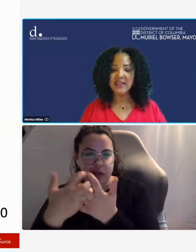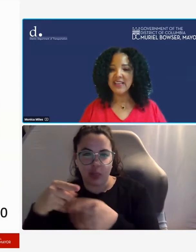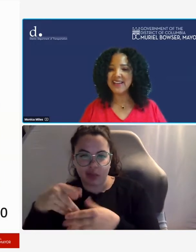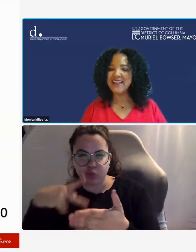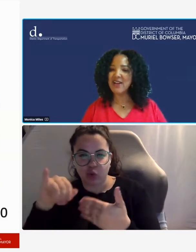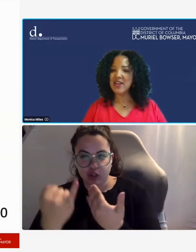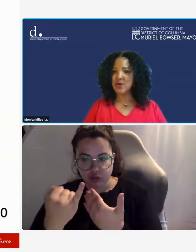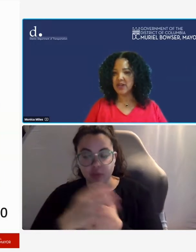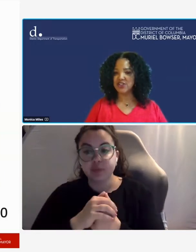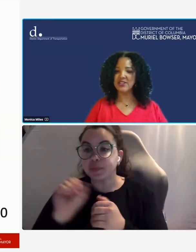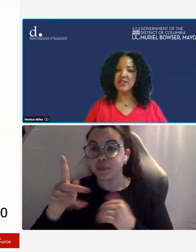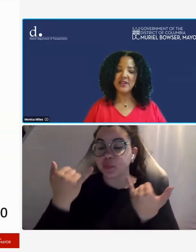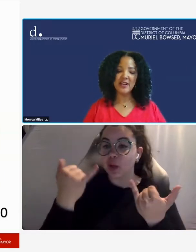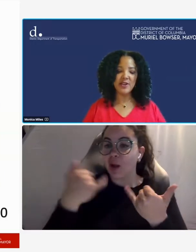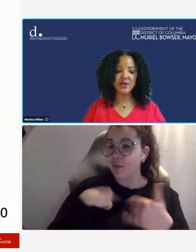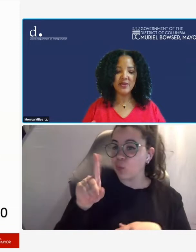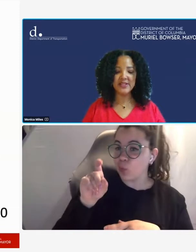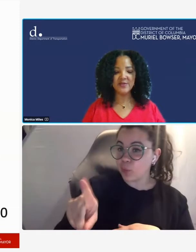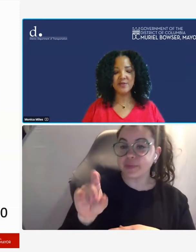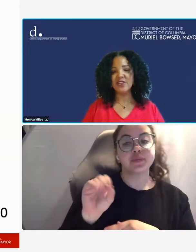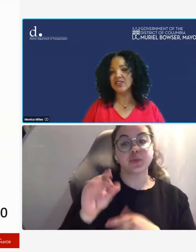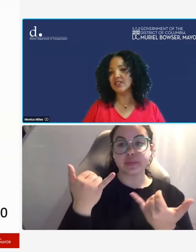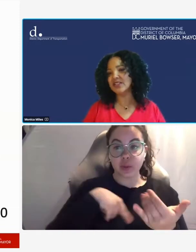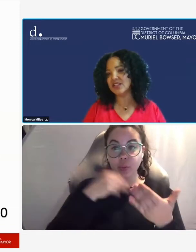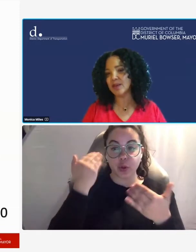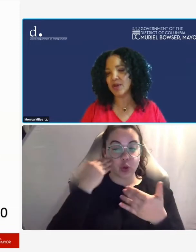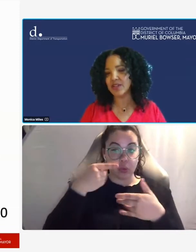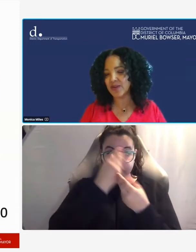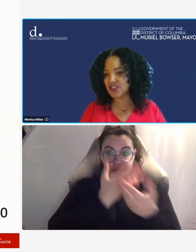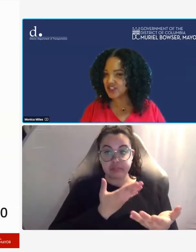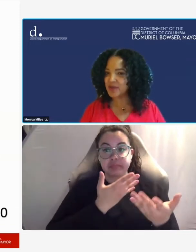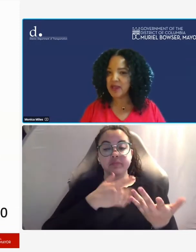okay now i have a question so now we know this information so this is a polling question